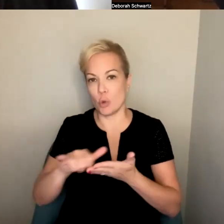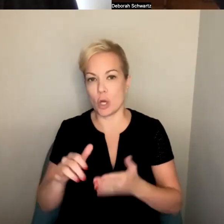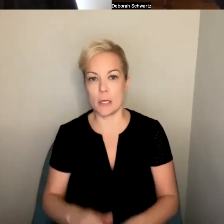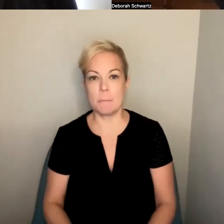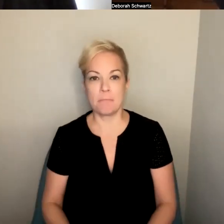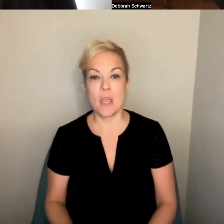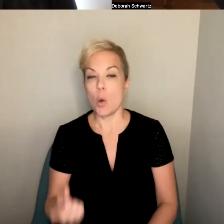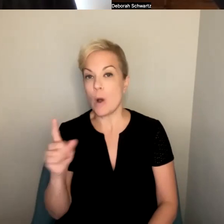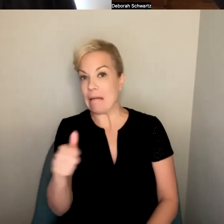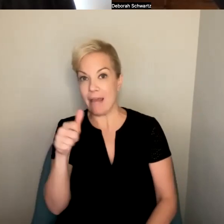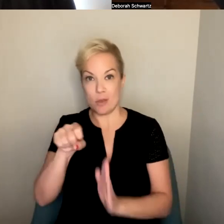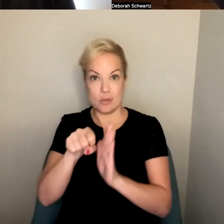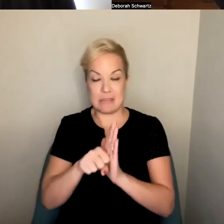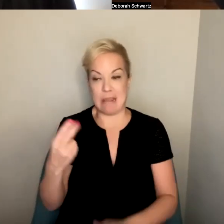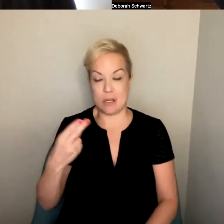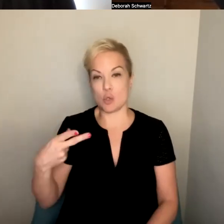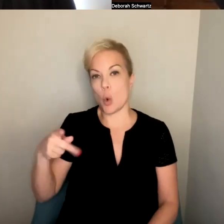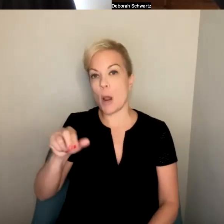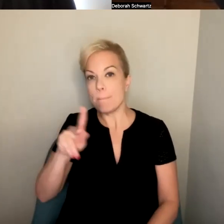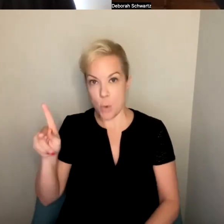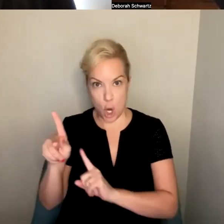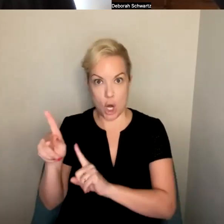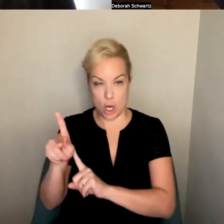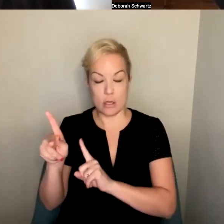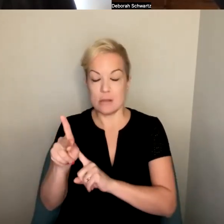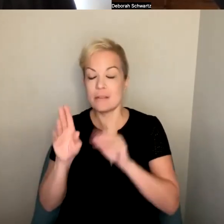Historic Site, one of the only state parks in New York that's dedicated to Haudenosaunee history or